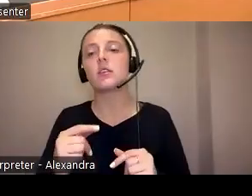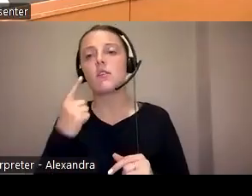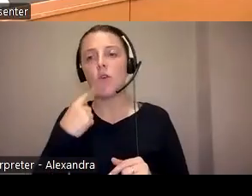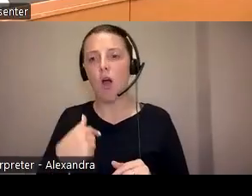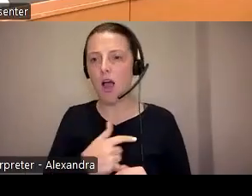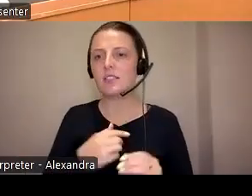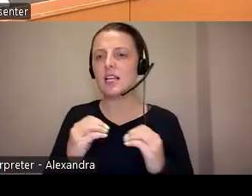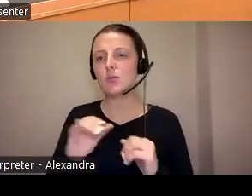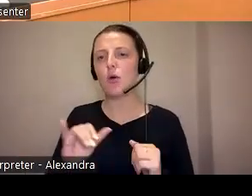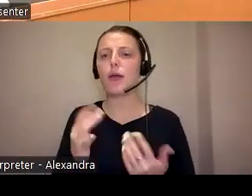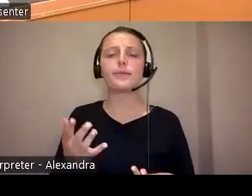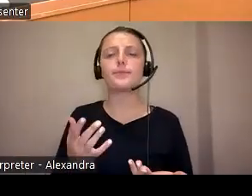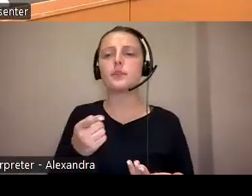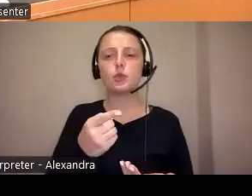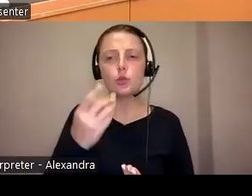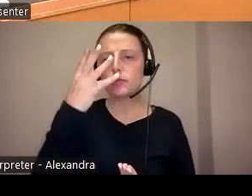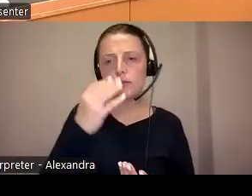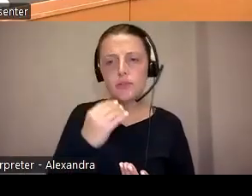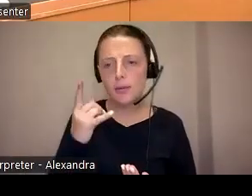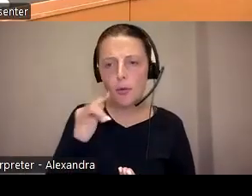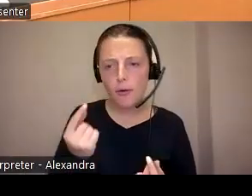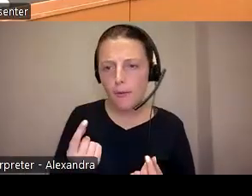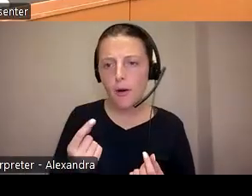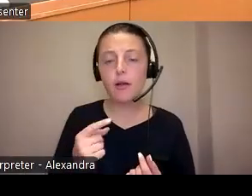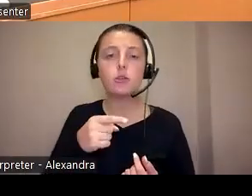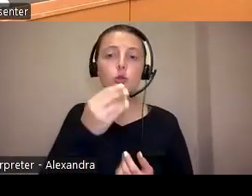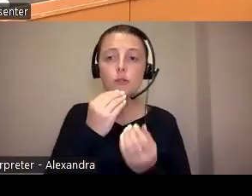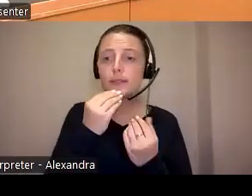look like? What's your sleep look like? What do you do in your spare time? Um, we had a patient